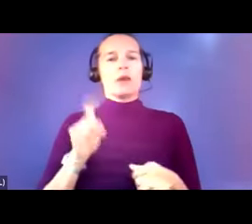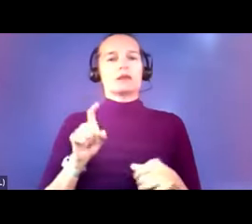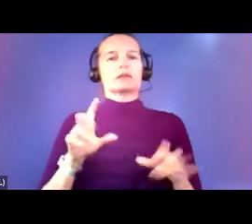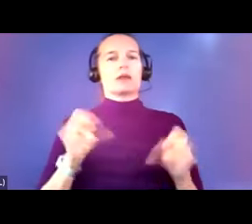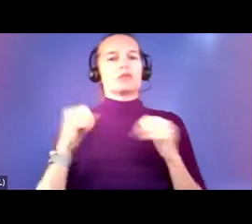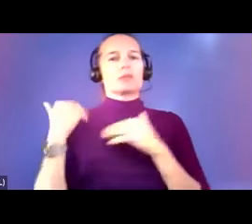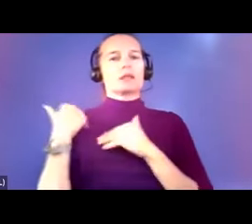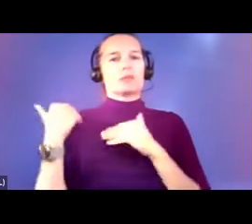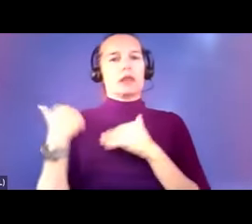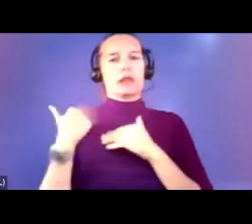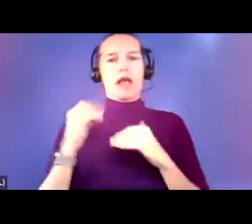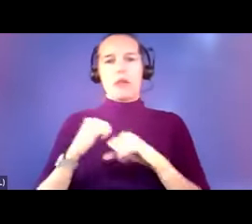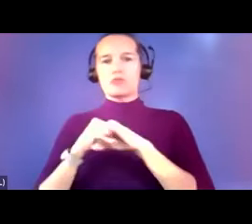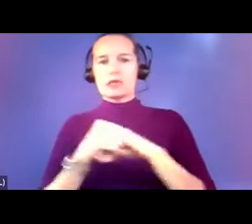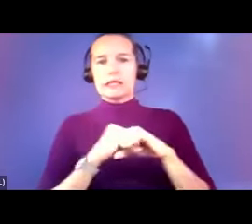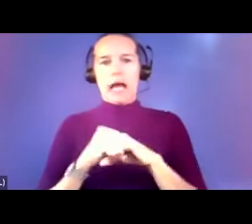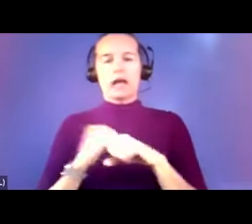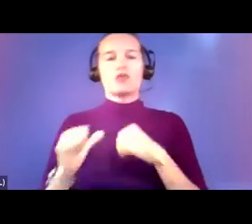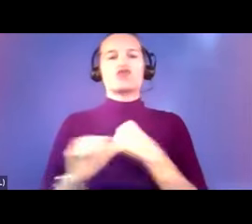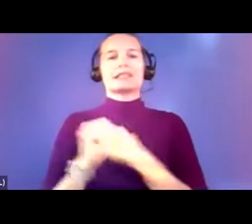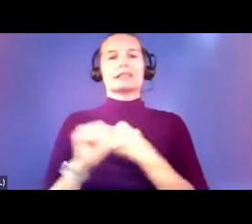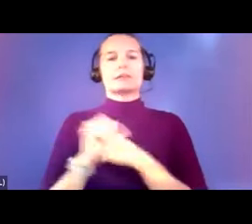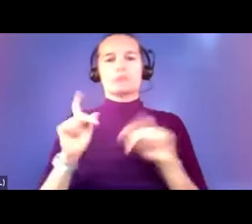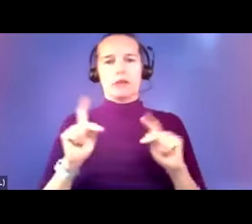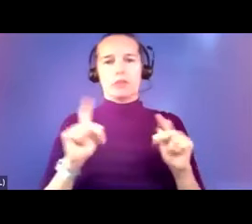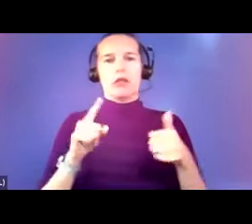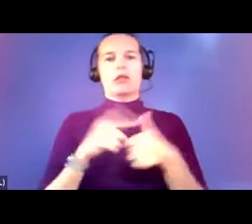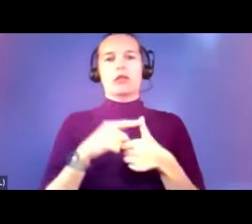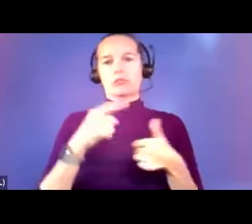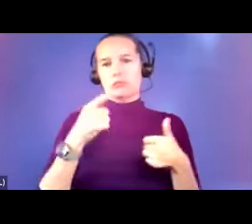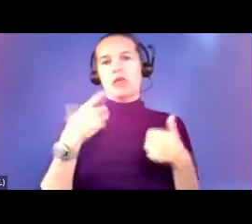at risk, our health care workers and those working in the front lines. Thank you.